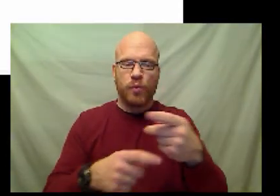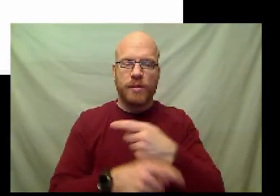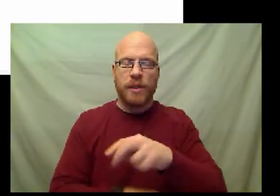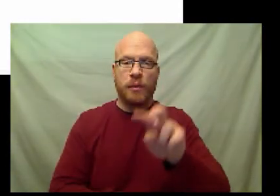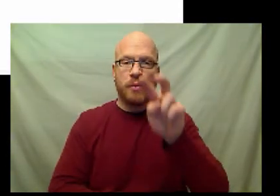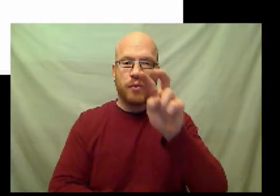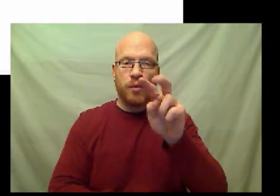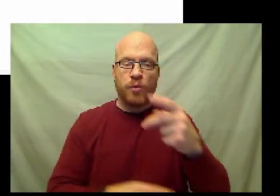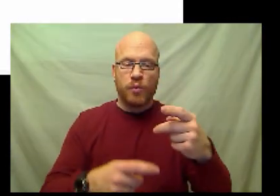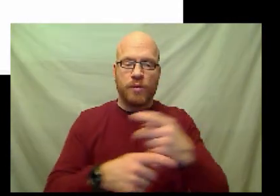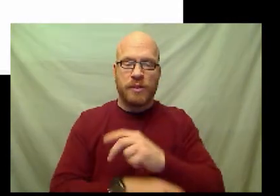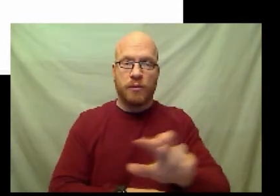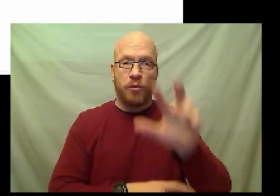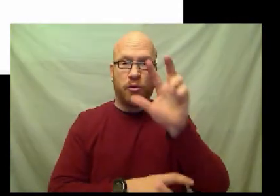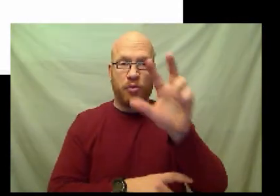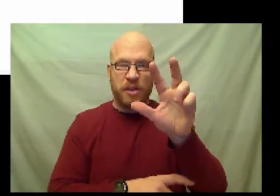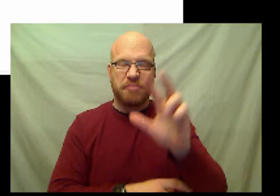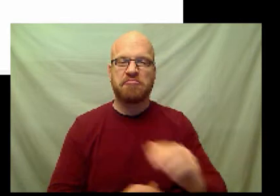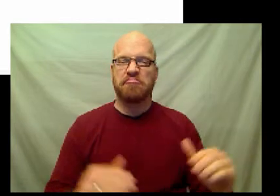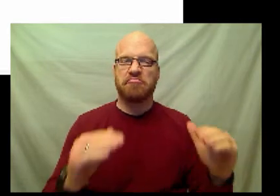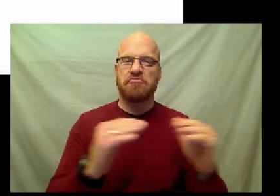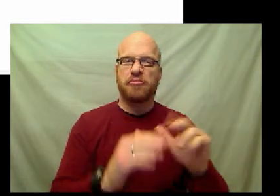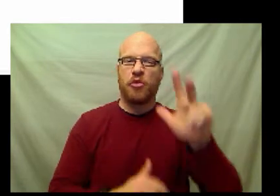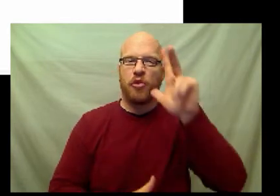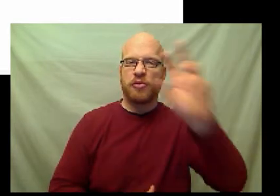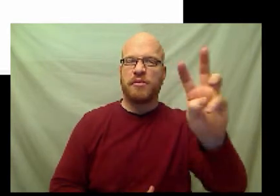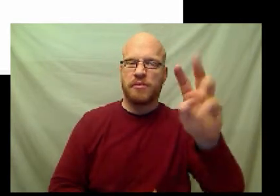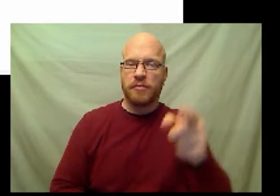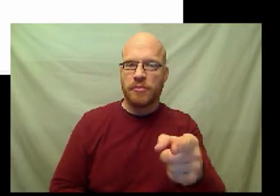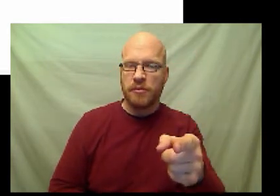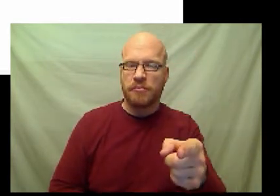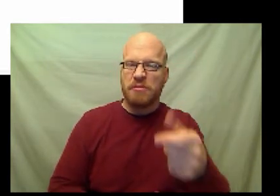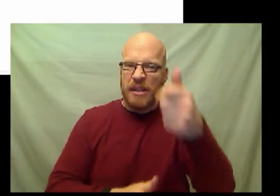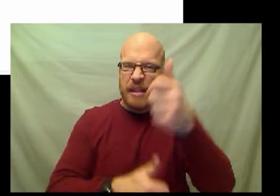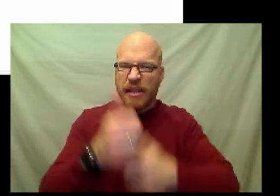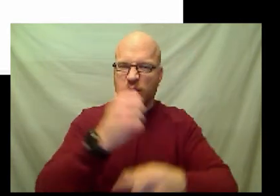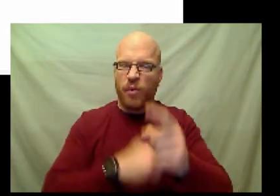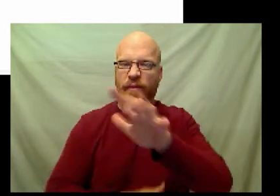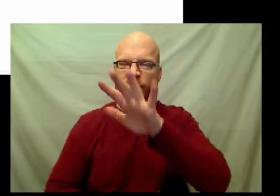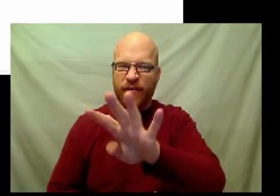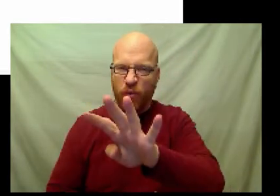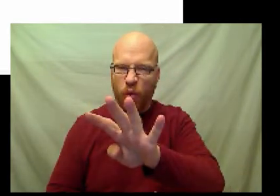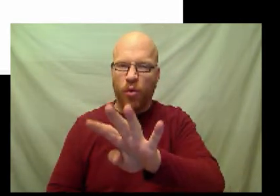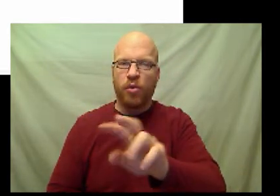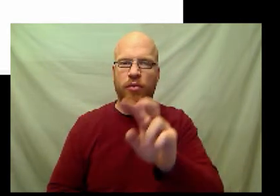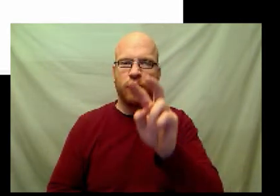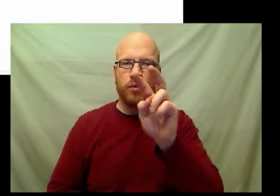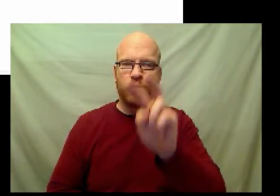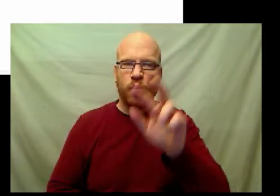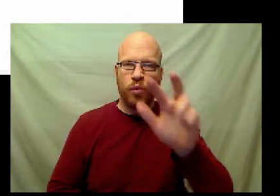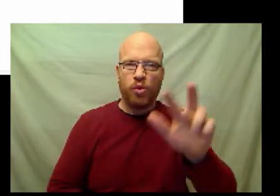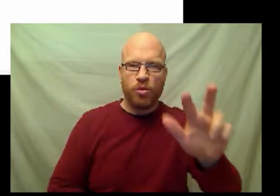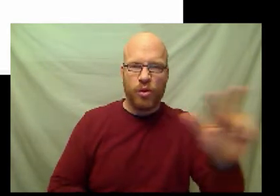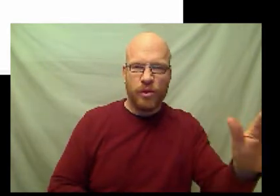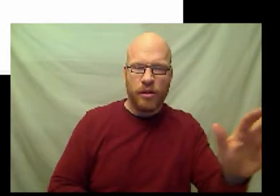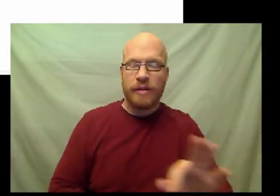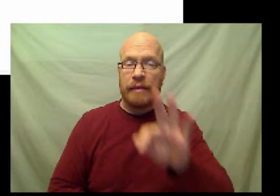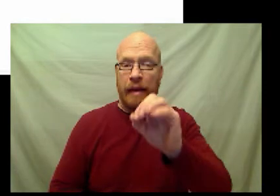times 3, times 3 equals 36. Now we have the same thing for 54 and for 90.